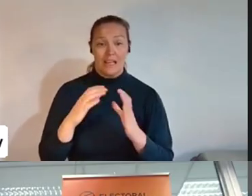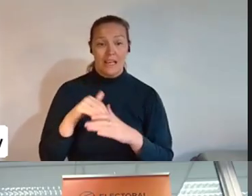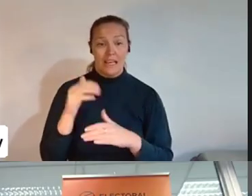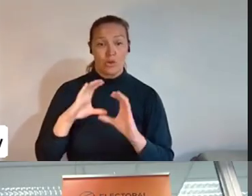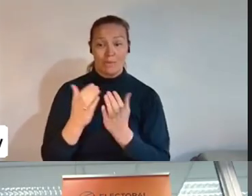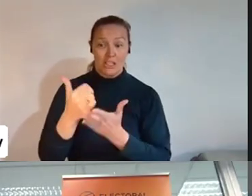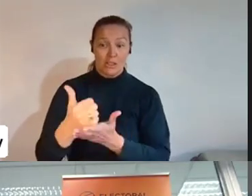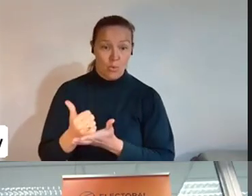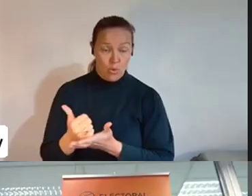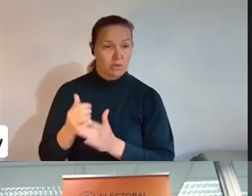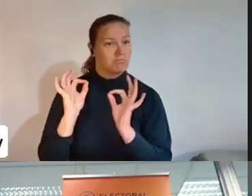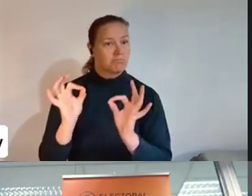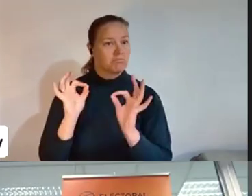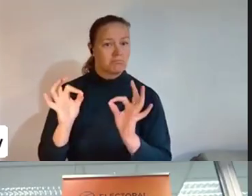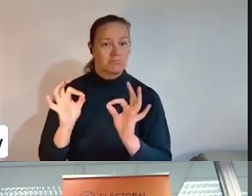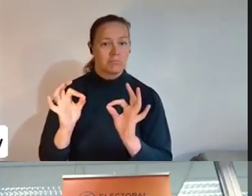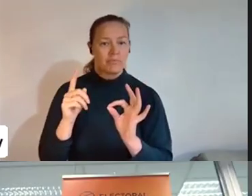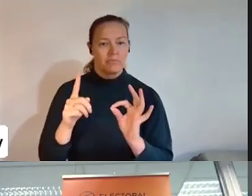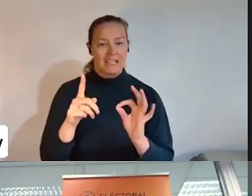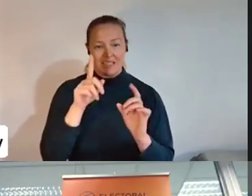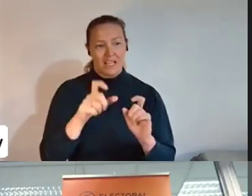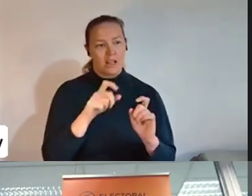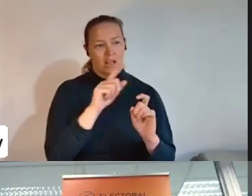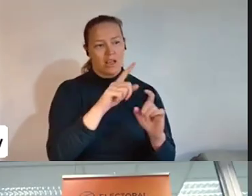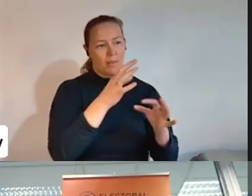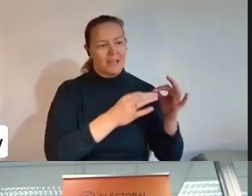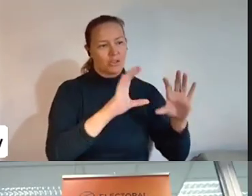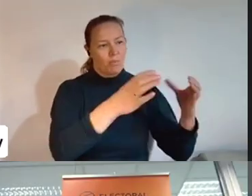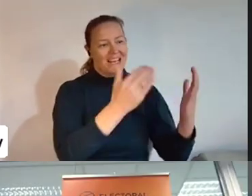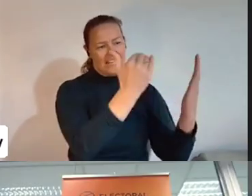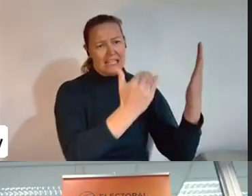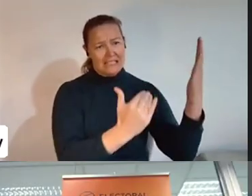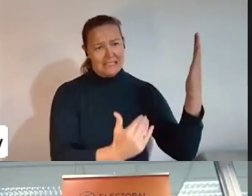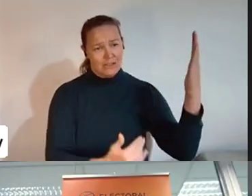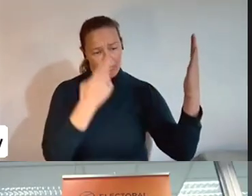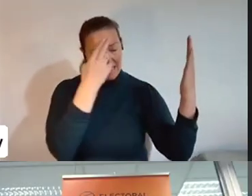and you are still so far down the list because the political party that you are putting your name